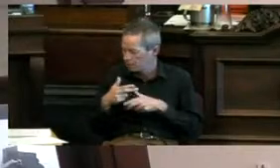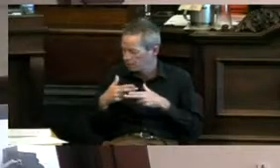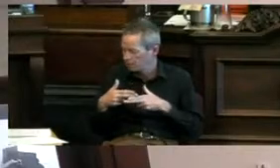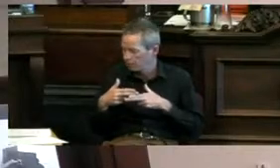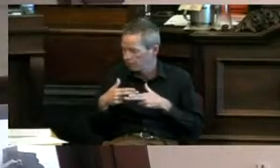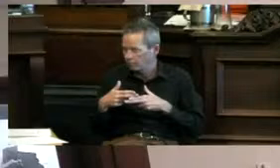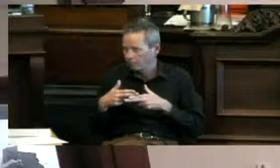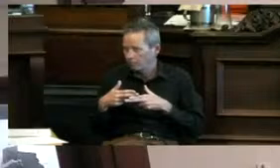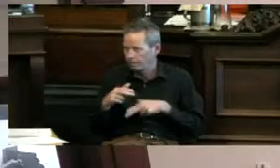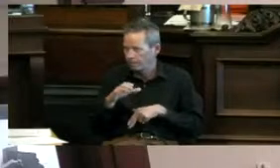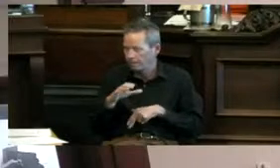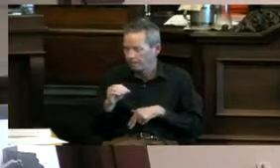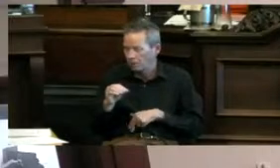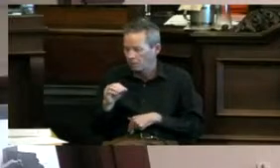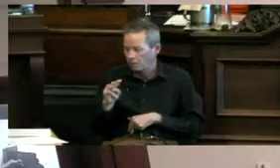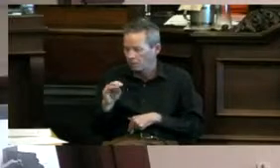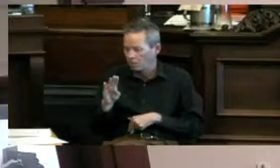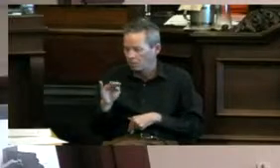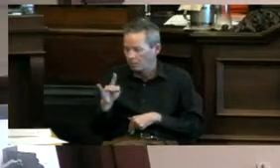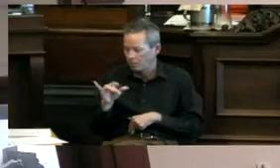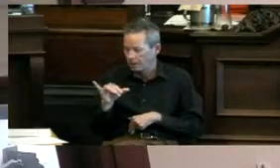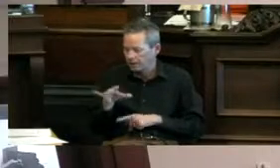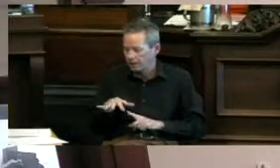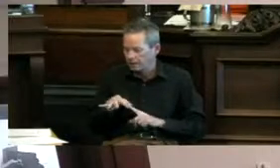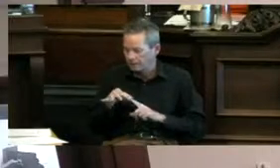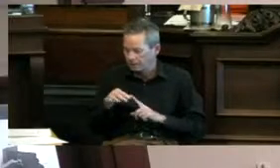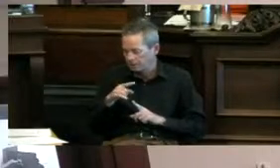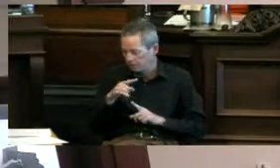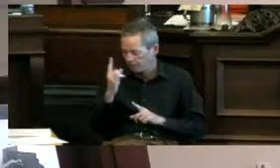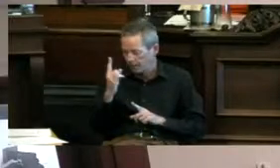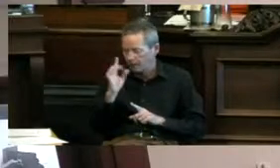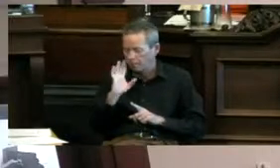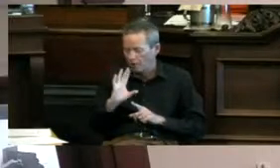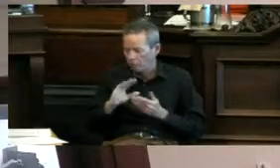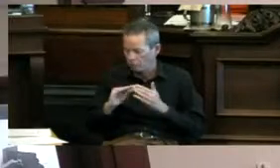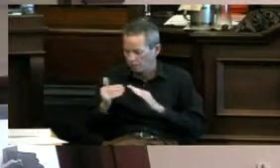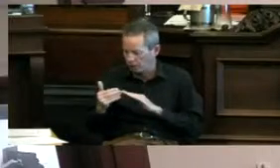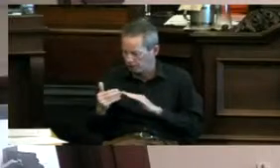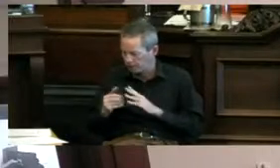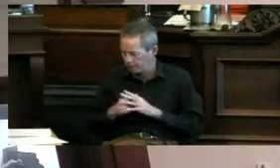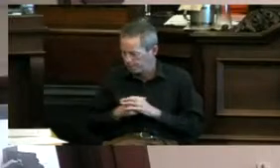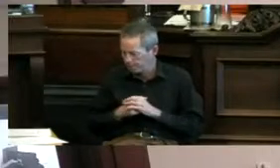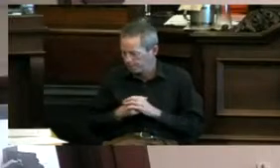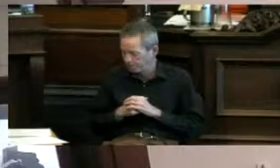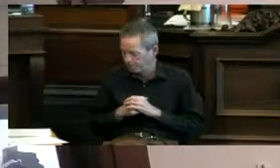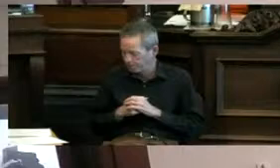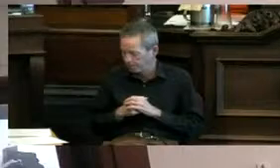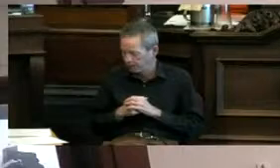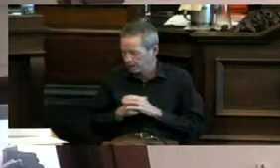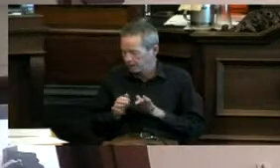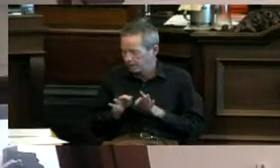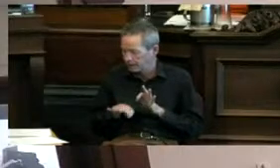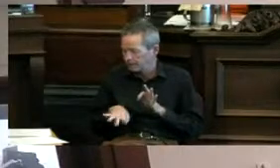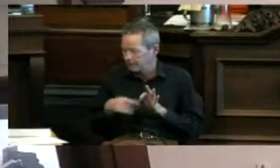been shown time and time again that weight is a comorbidity,